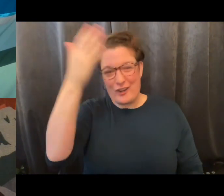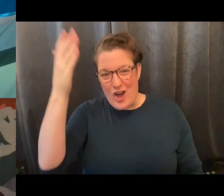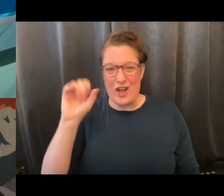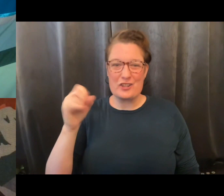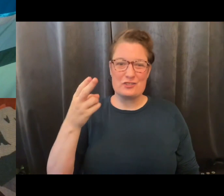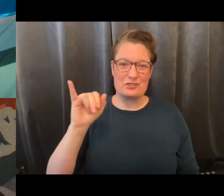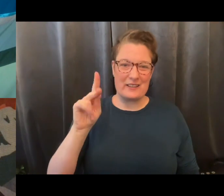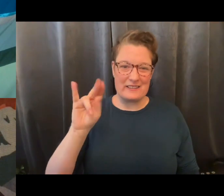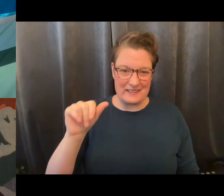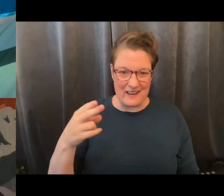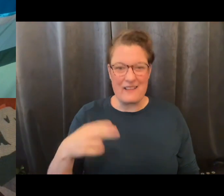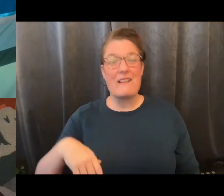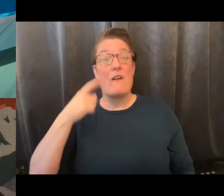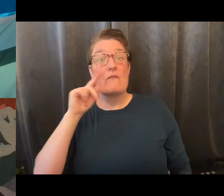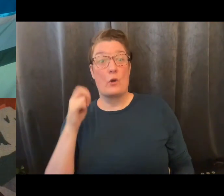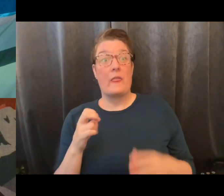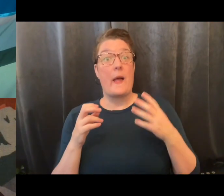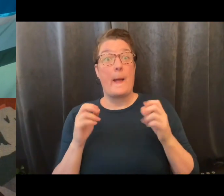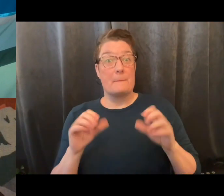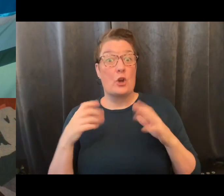enlivened with you through loving words.